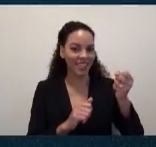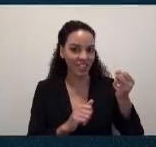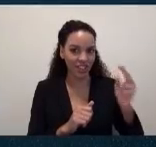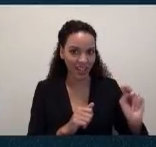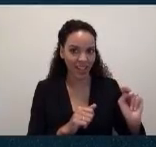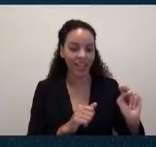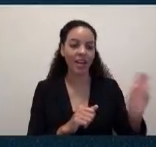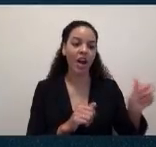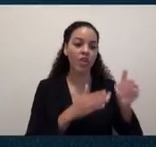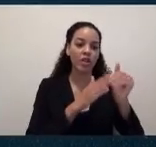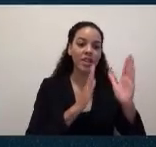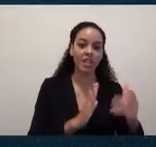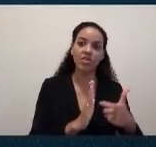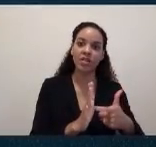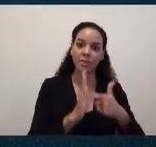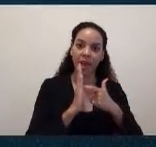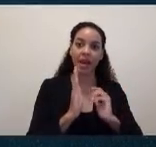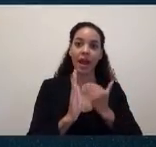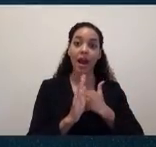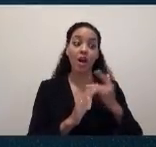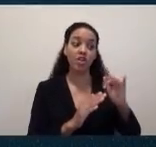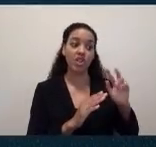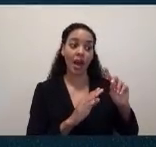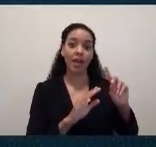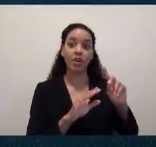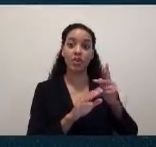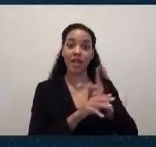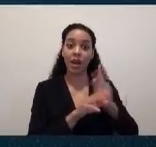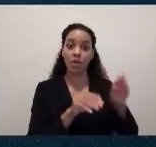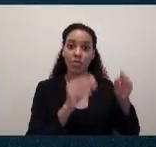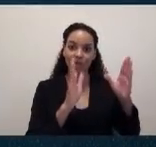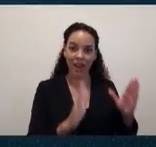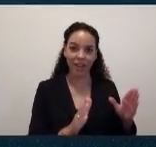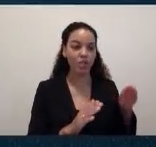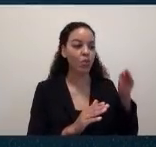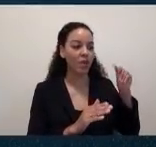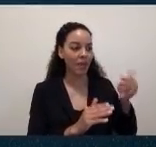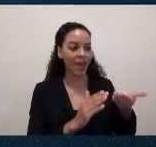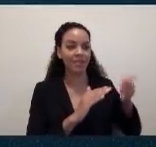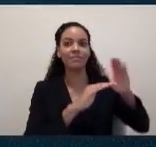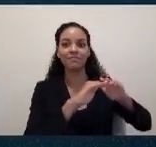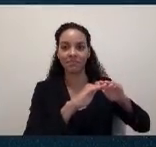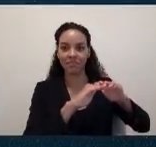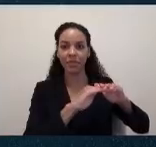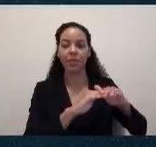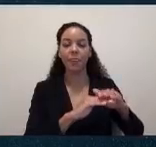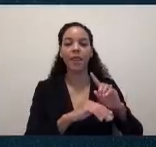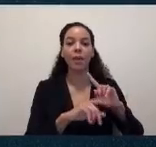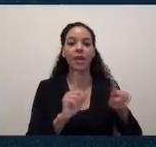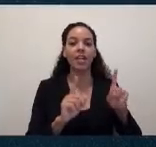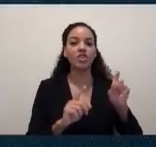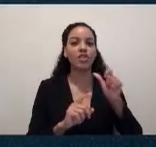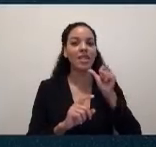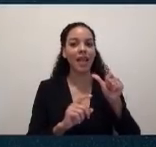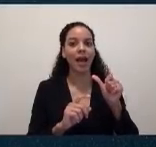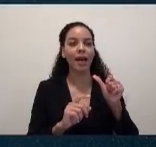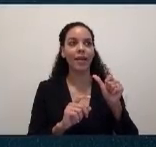that our childcare providers are paid more, but it shouldn't be more expensive for the parent